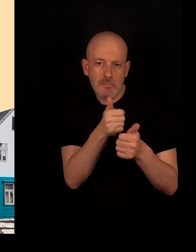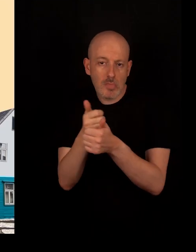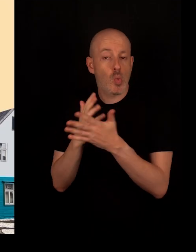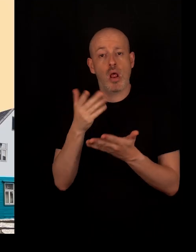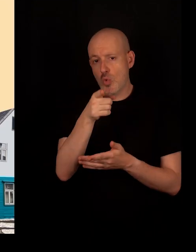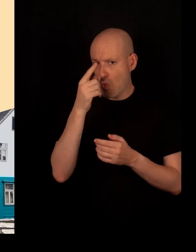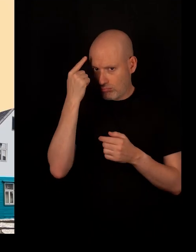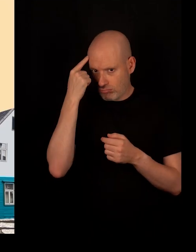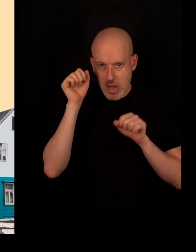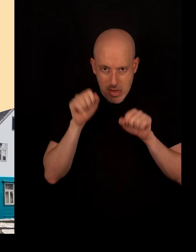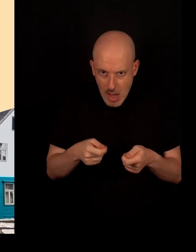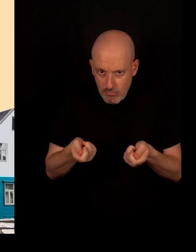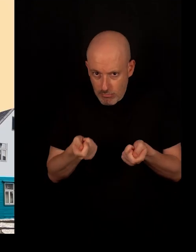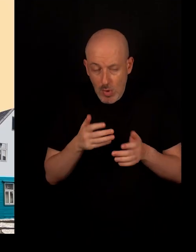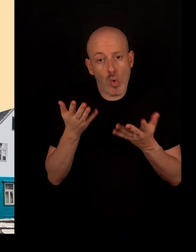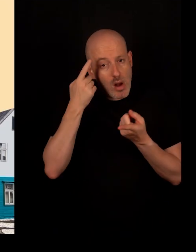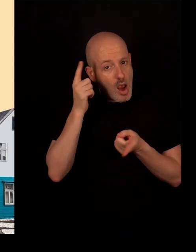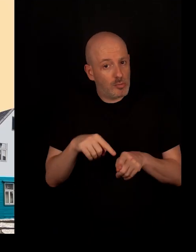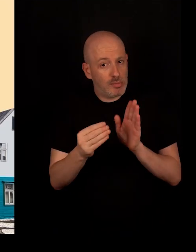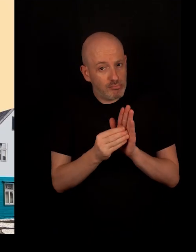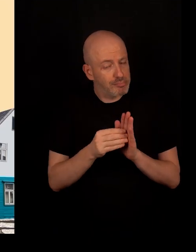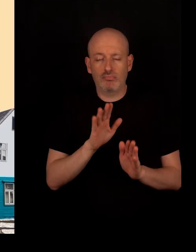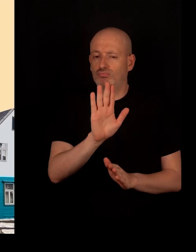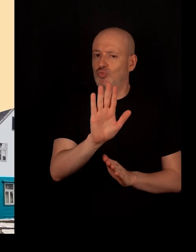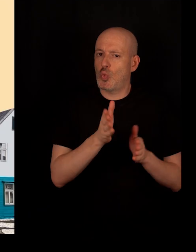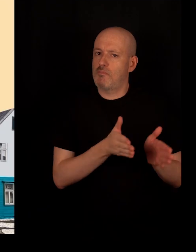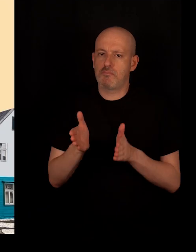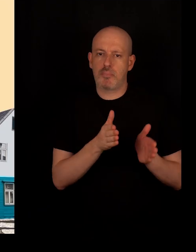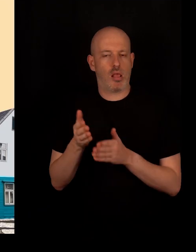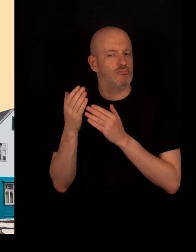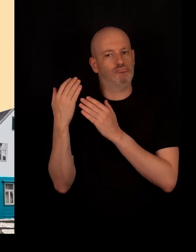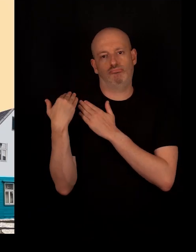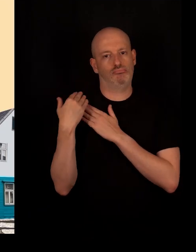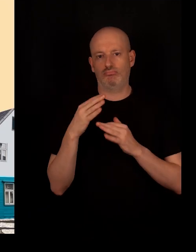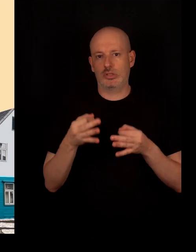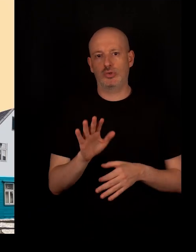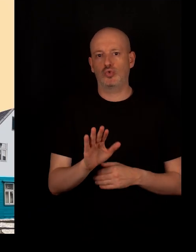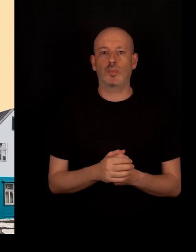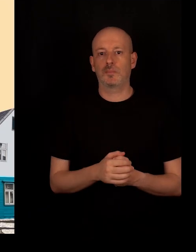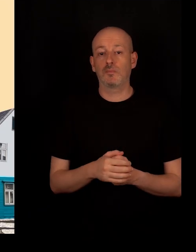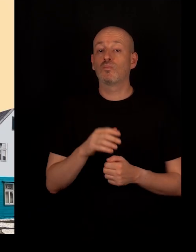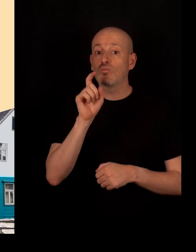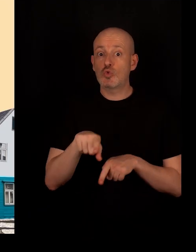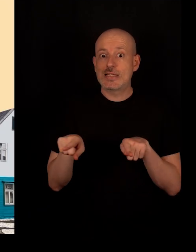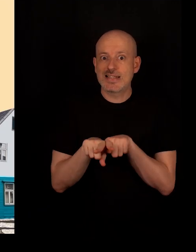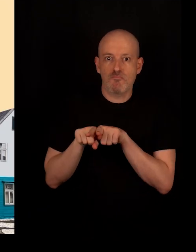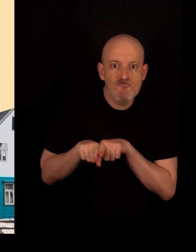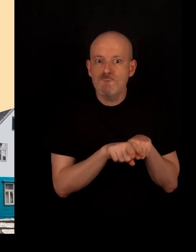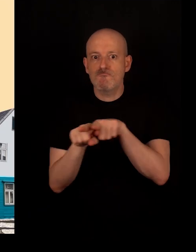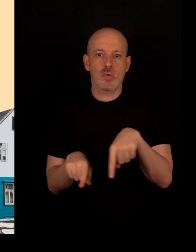What is your capacity? What is your agreement? It's really up you how you plan it. And it doesn't have to be the same for everyone.